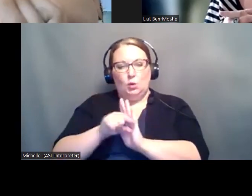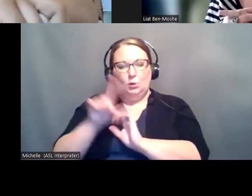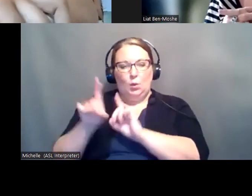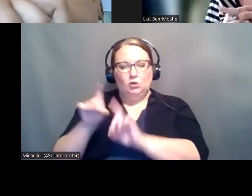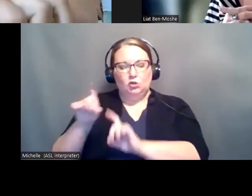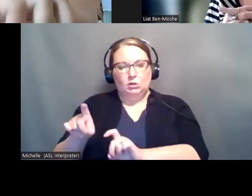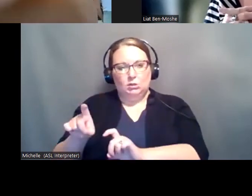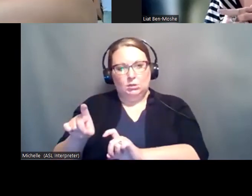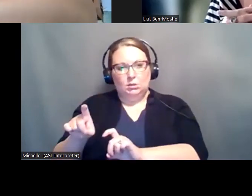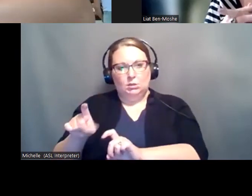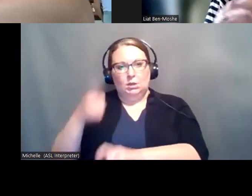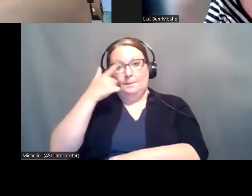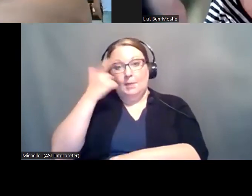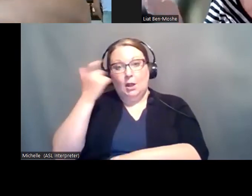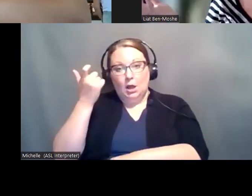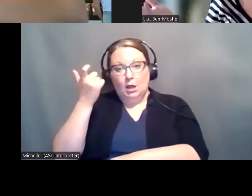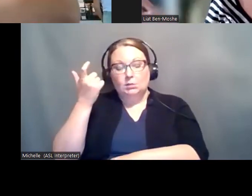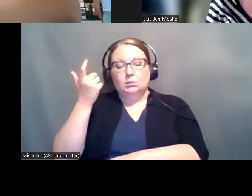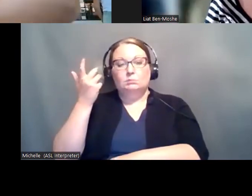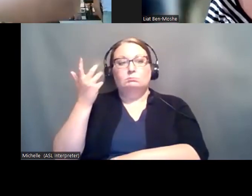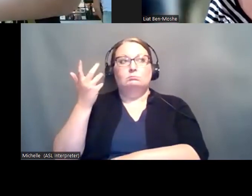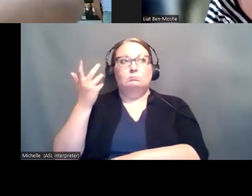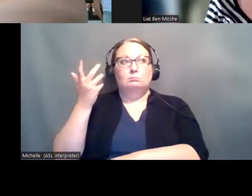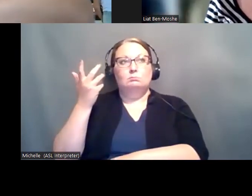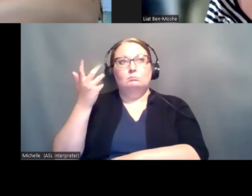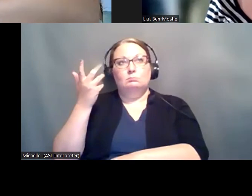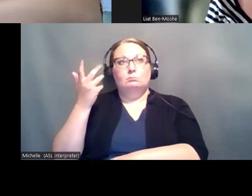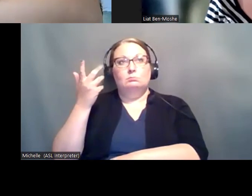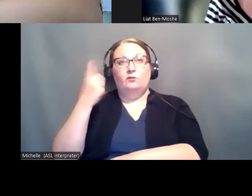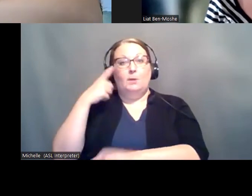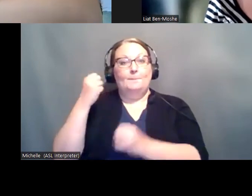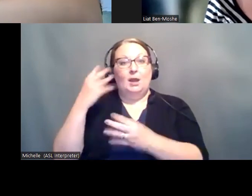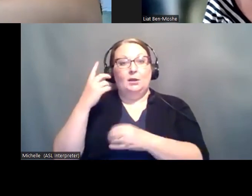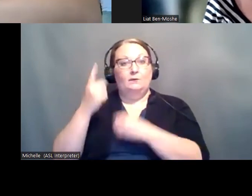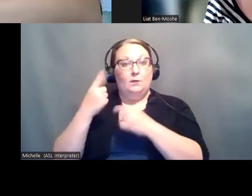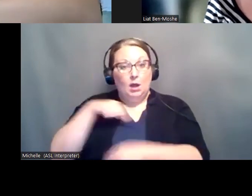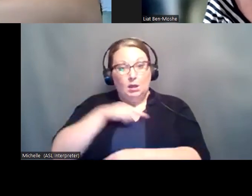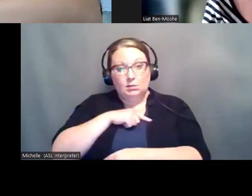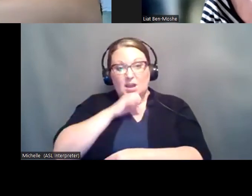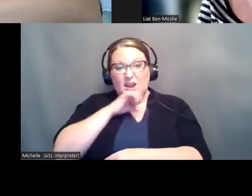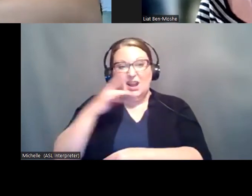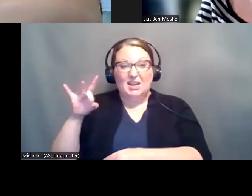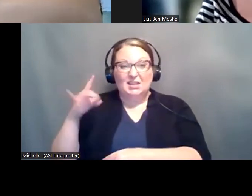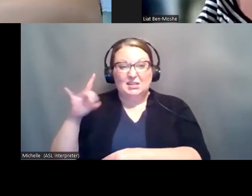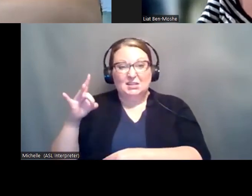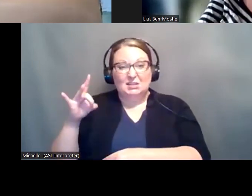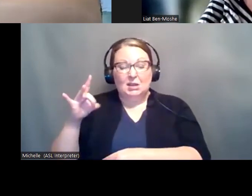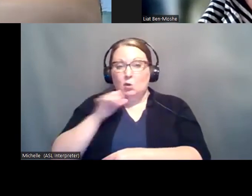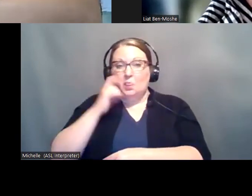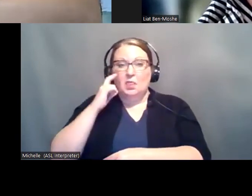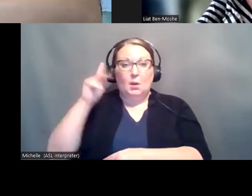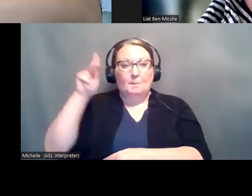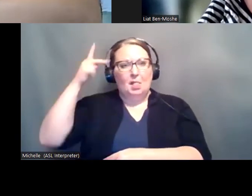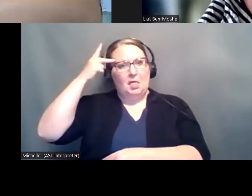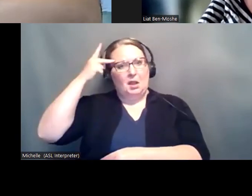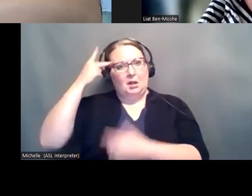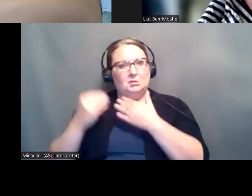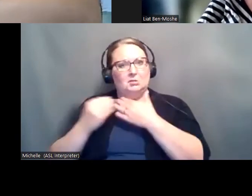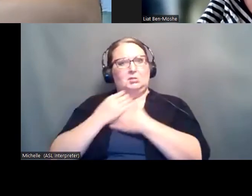because you know, for a lot of us when we were 18, I don't think we were politicized by very much